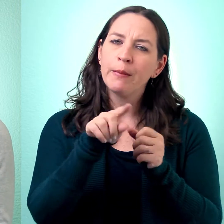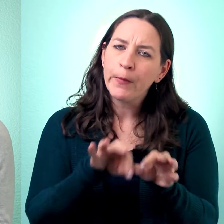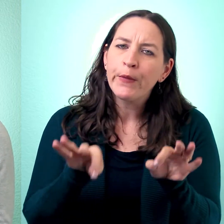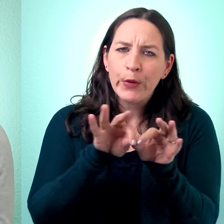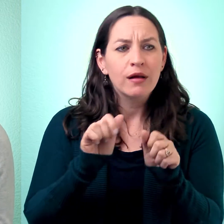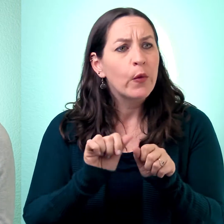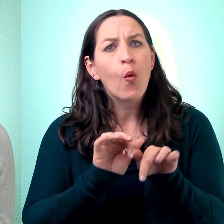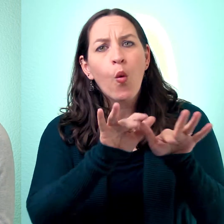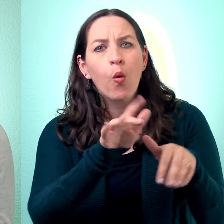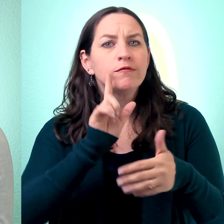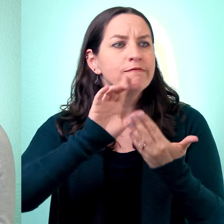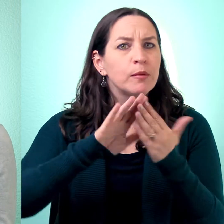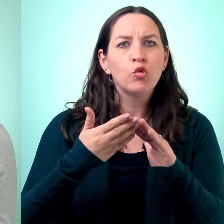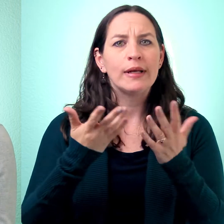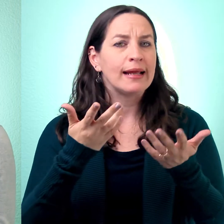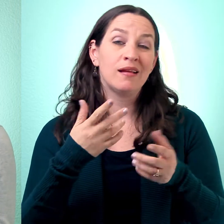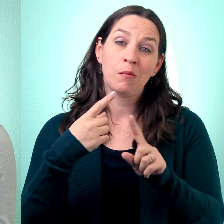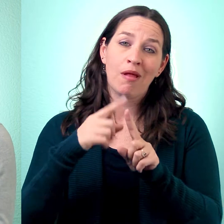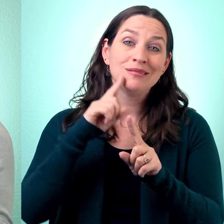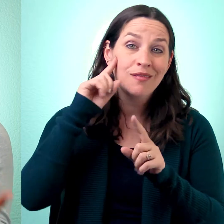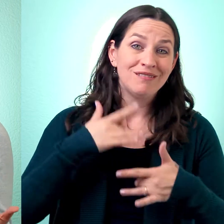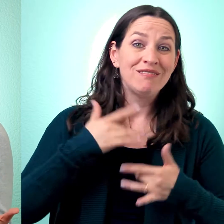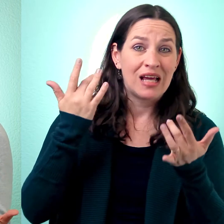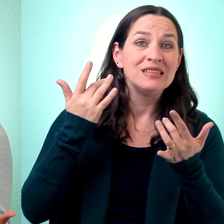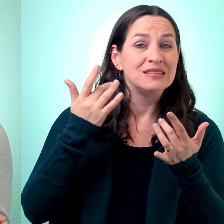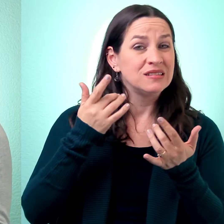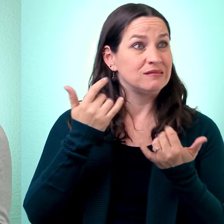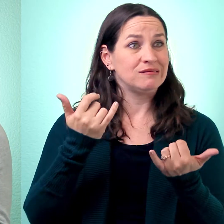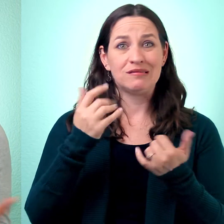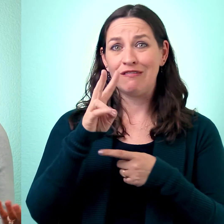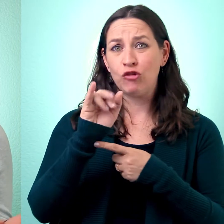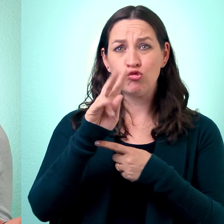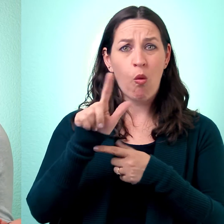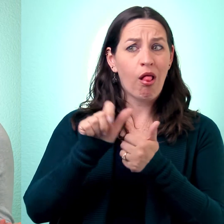I encourage you to go to Deaf events and with things being virtual now, there's lots of options